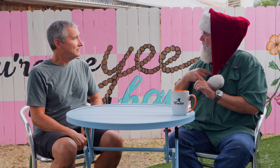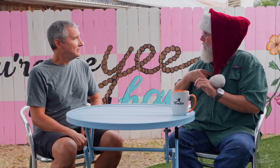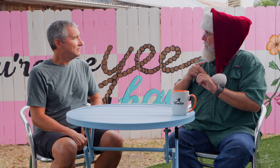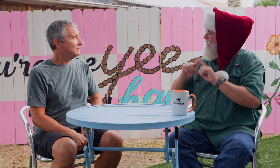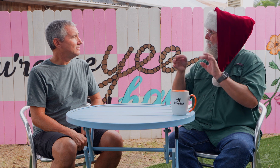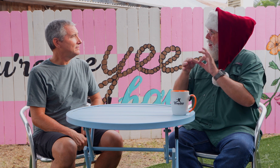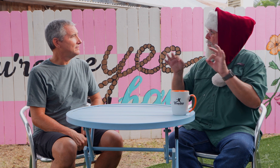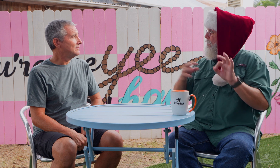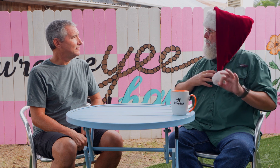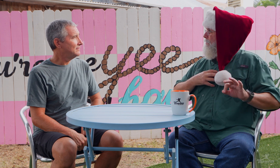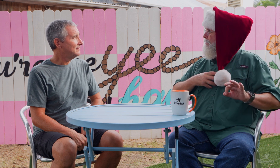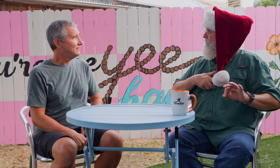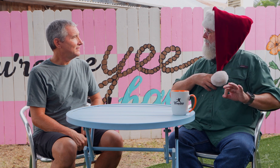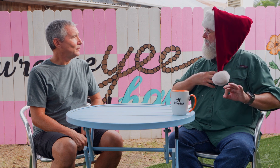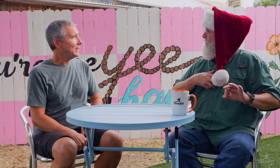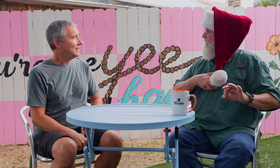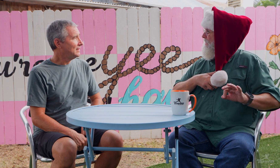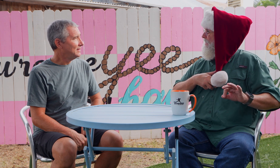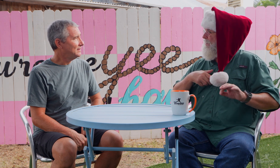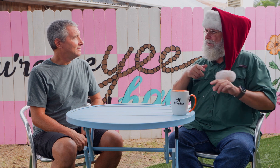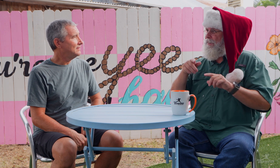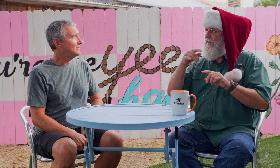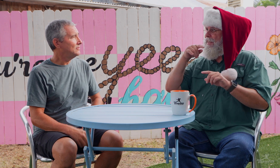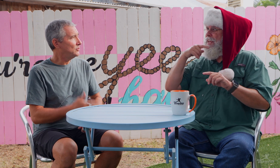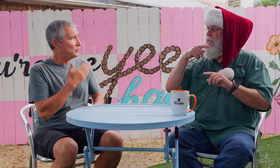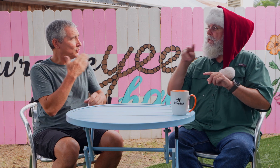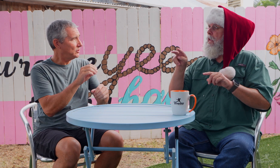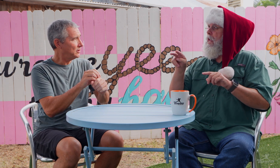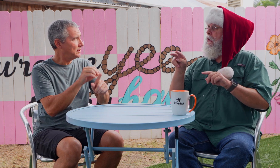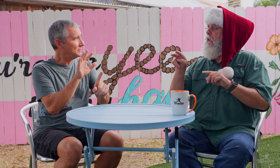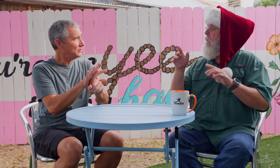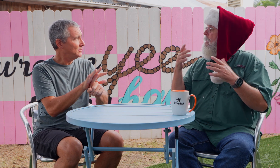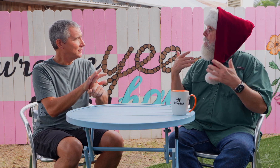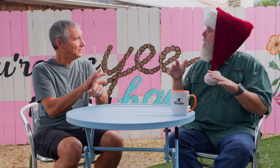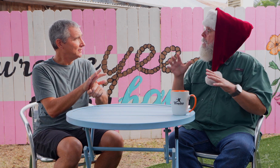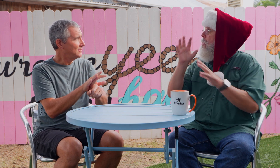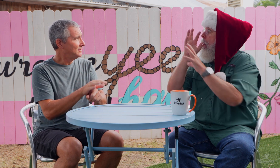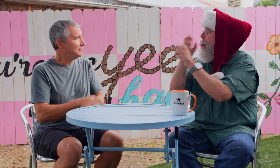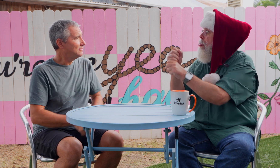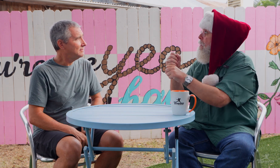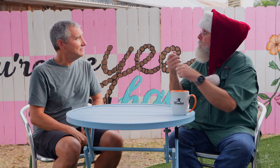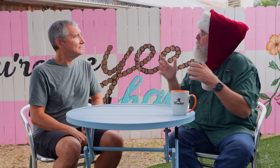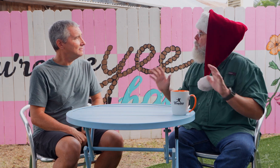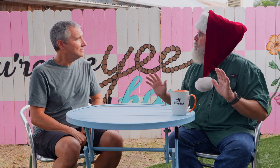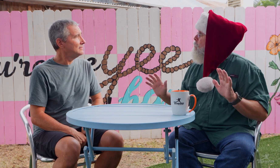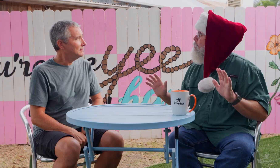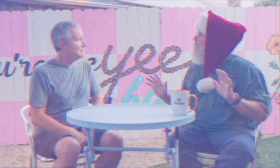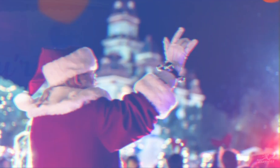I'm code-switching into a new language Children are always fascinated by it